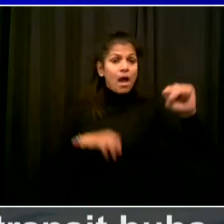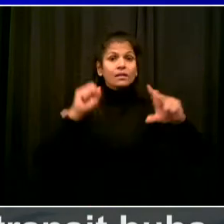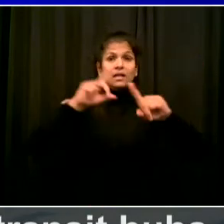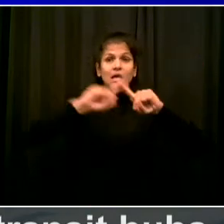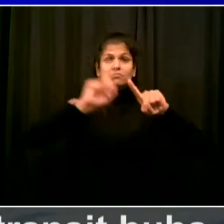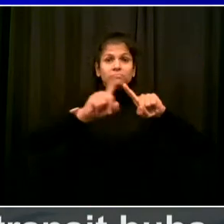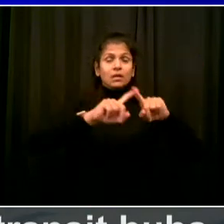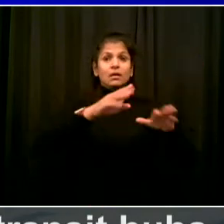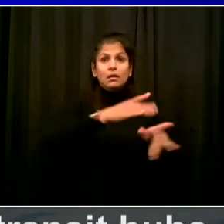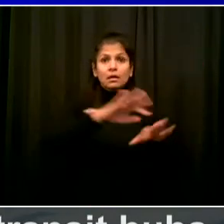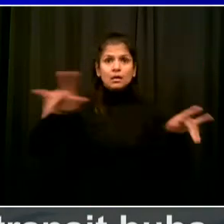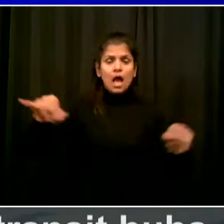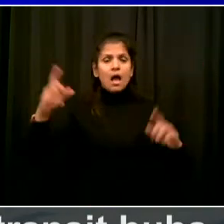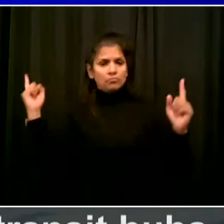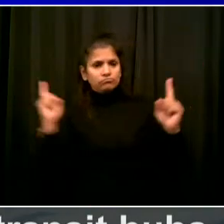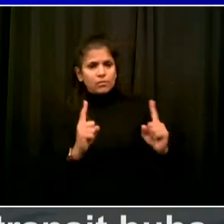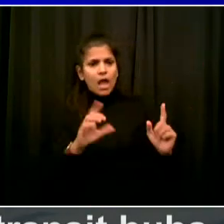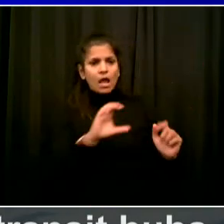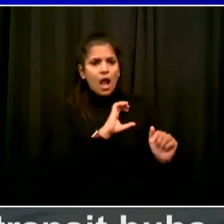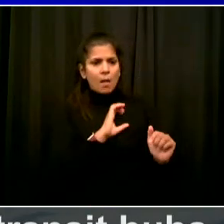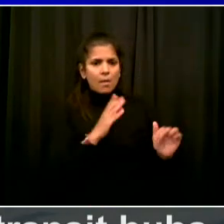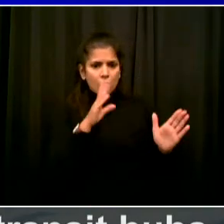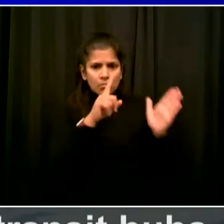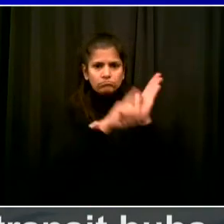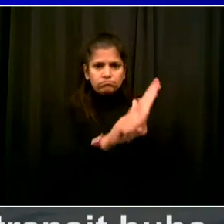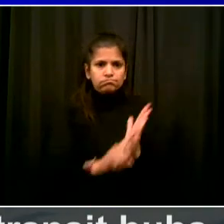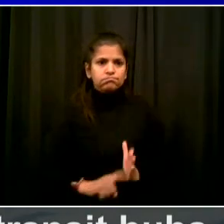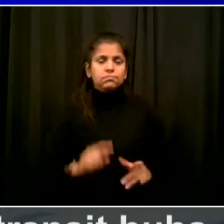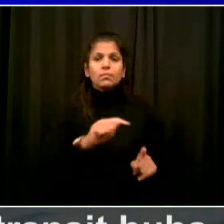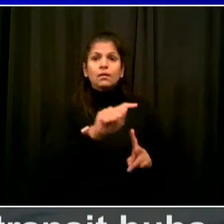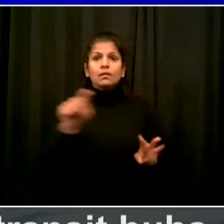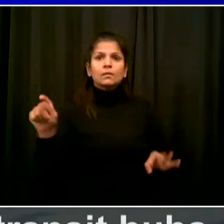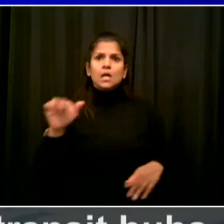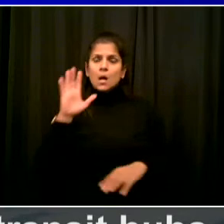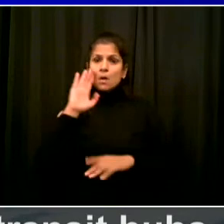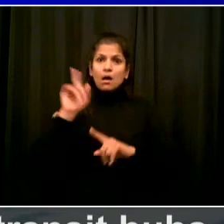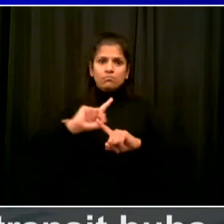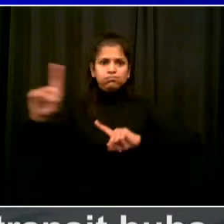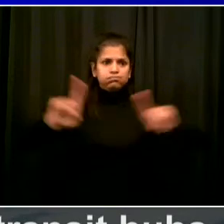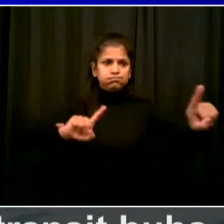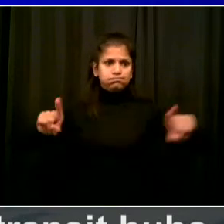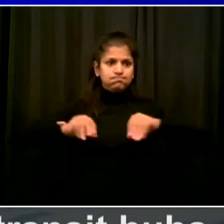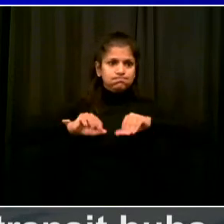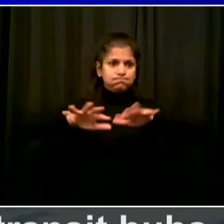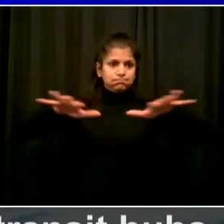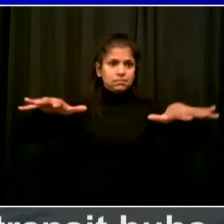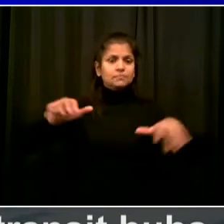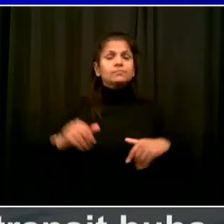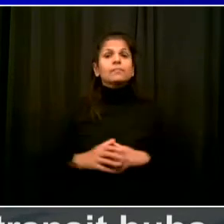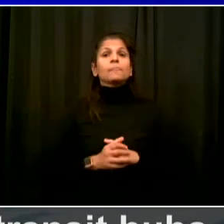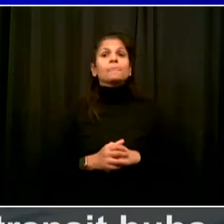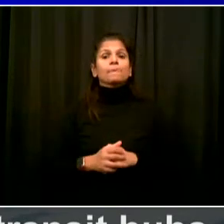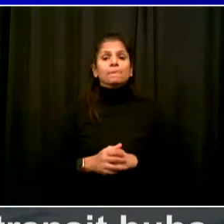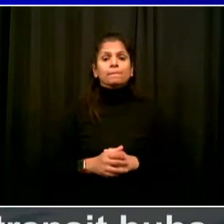OFF AT THE CURB, THEY WILL BE MET BE SHERIFF TETEAMS. THE TEAM AND THE SHERIFF WILL BE